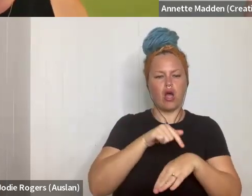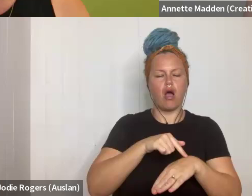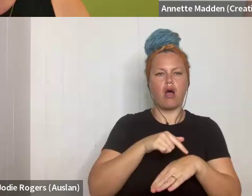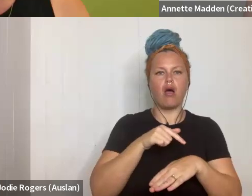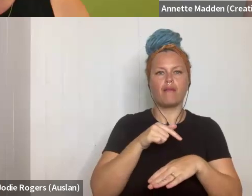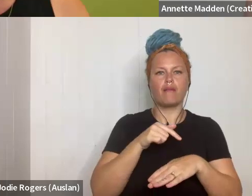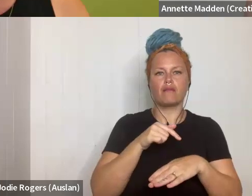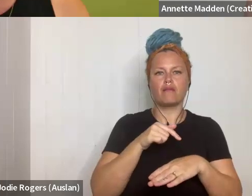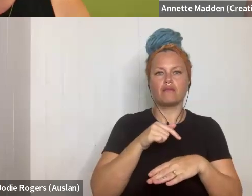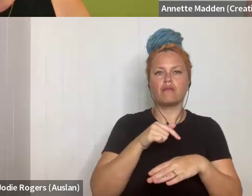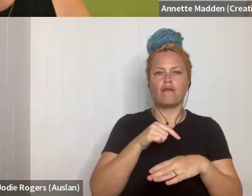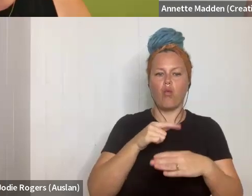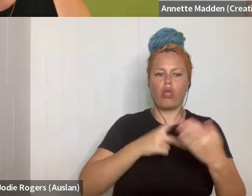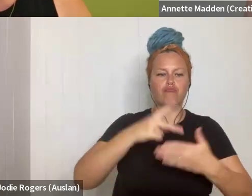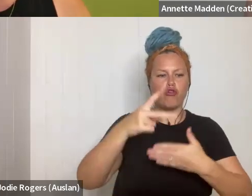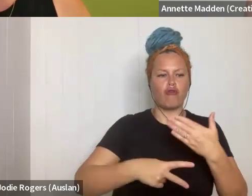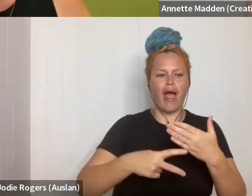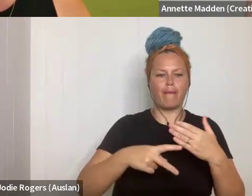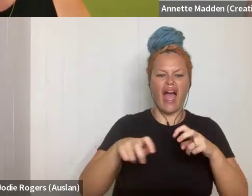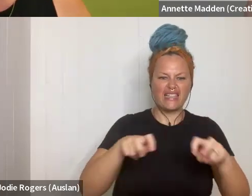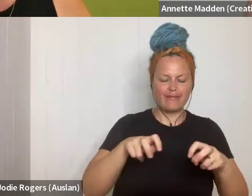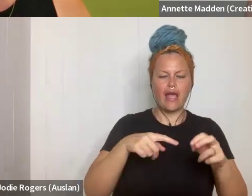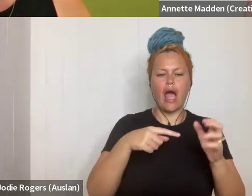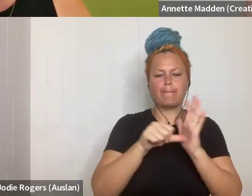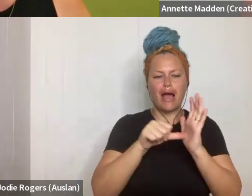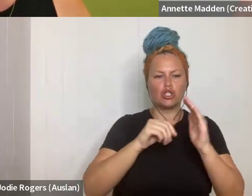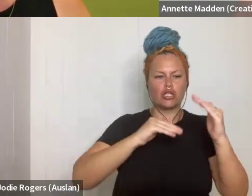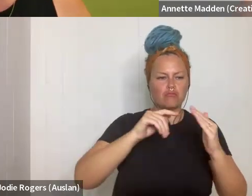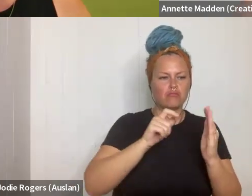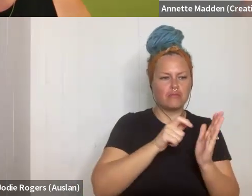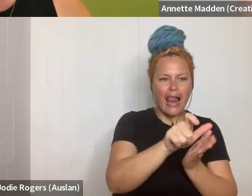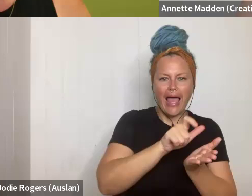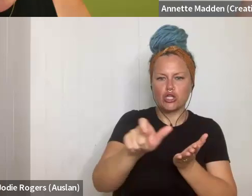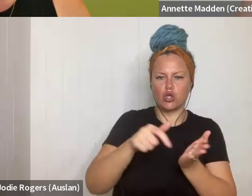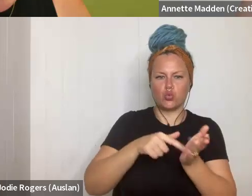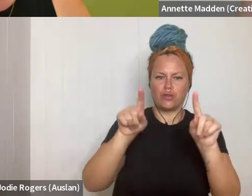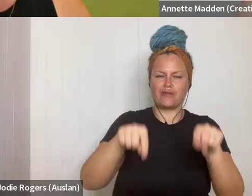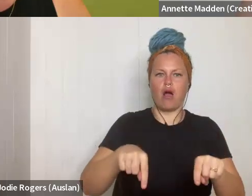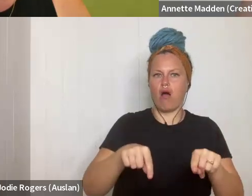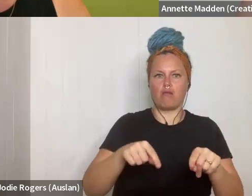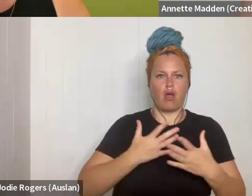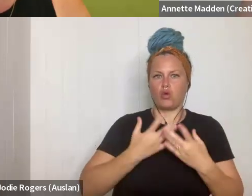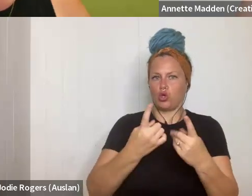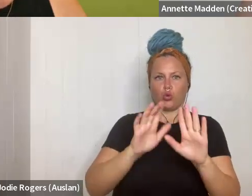Absolutely up to your organisation as to when it makes sense for the